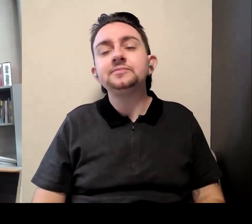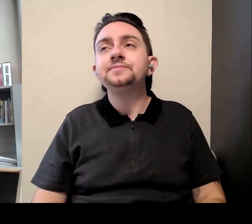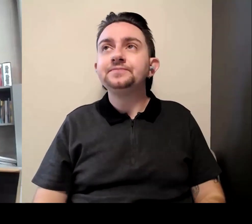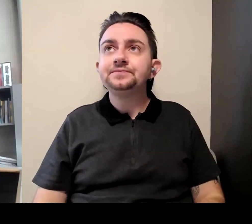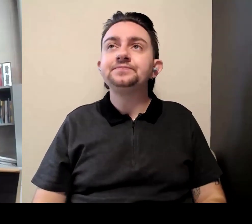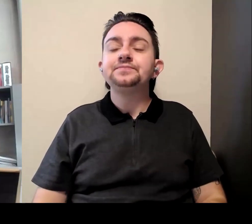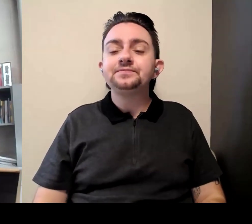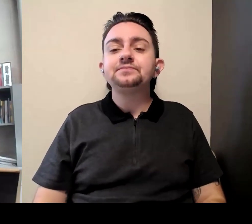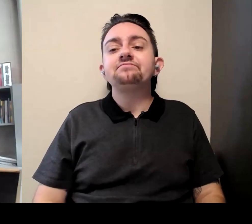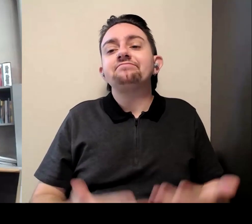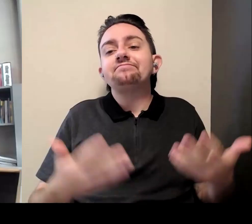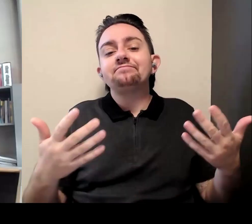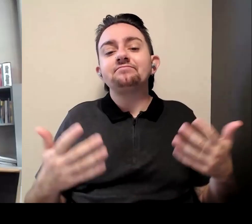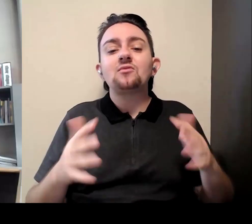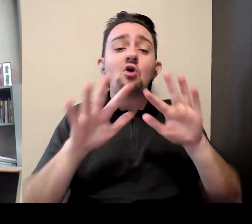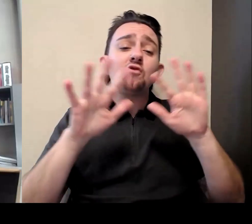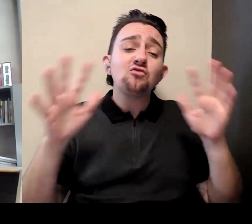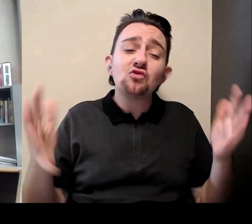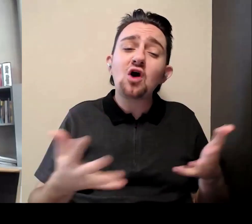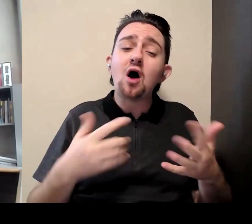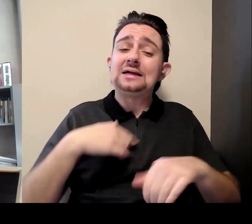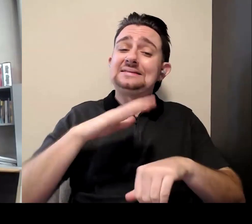Overall, I would just really caution against this practice.